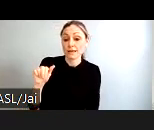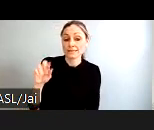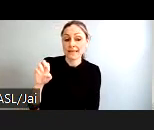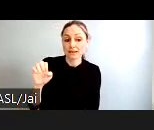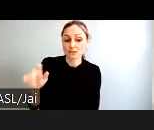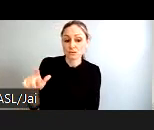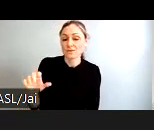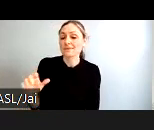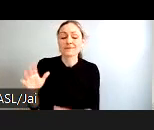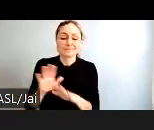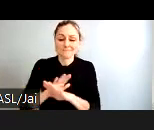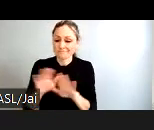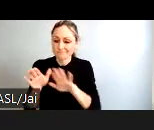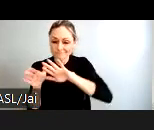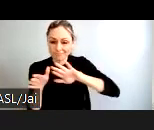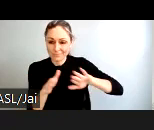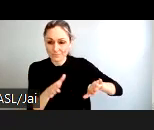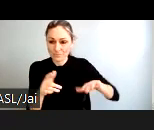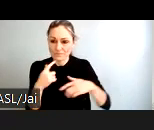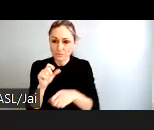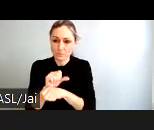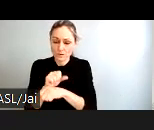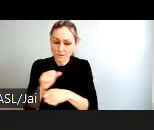towards working in relationships with others. This will require